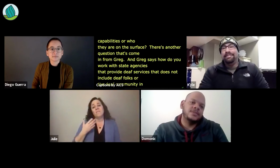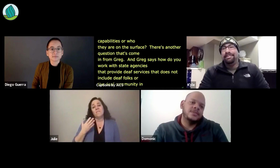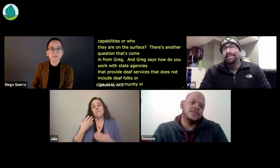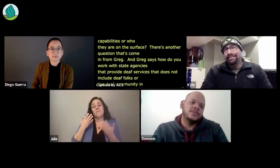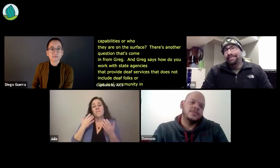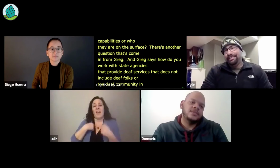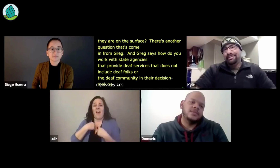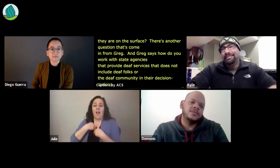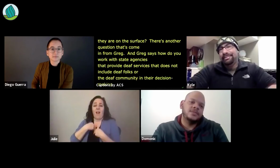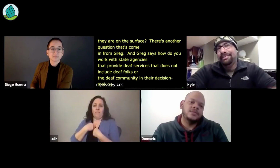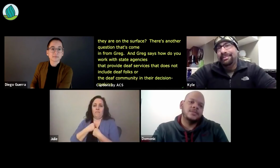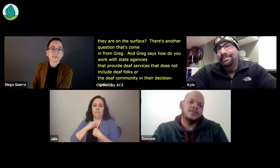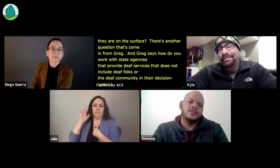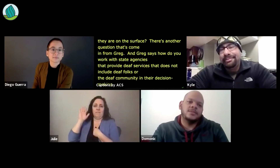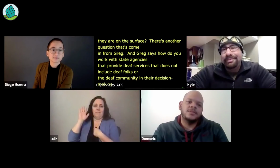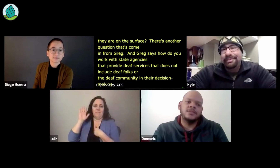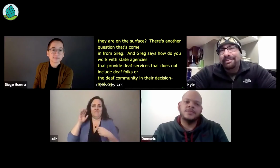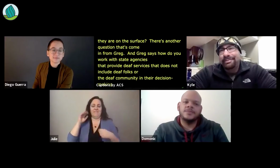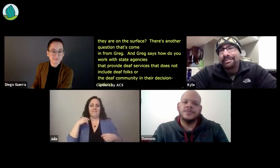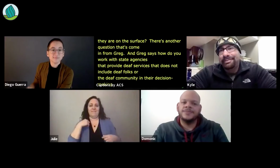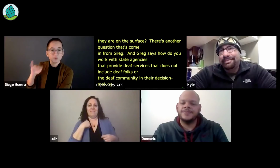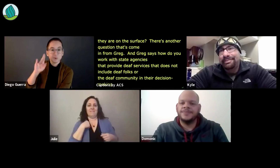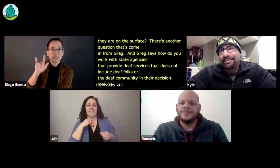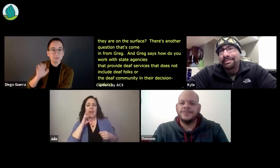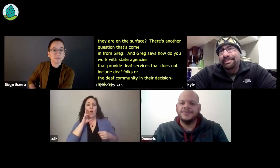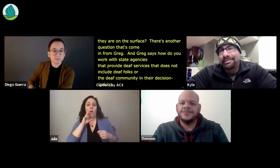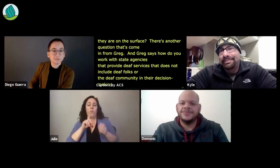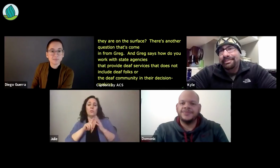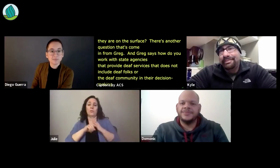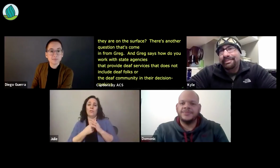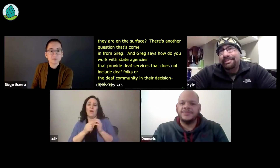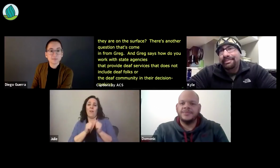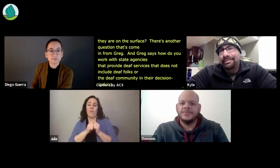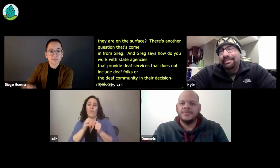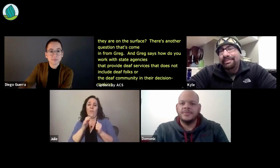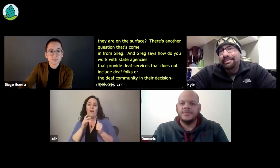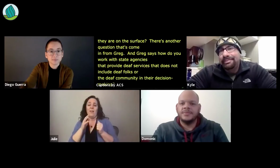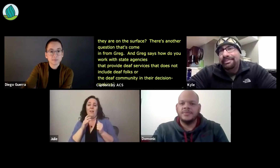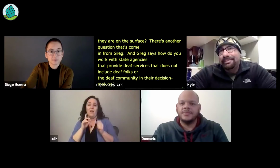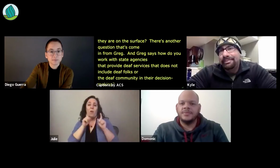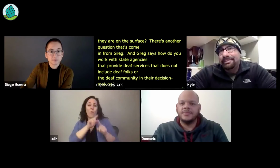This is Julie. I would start with going to their events,